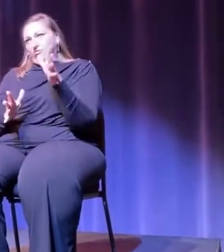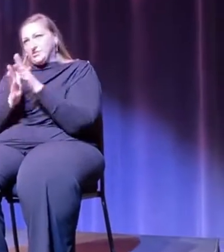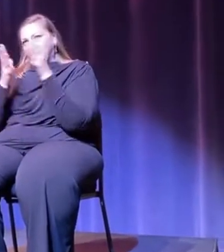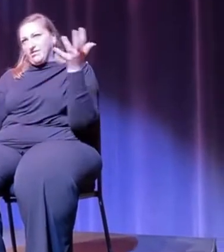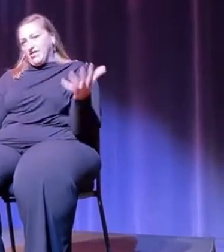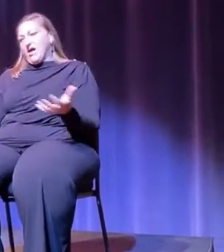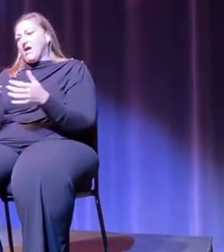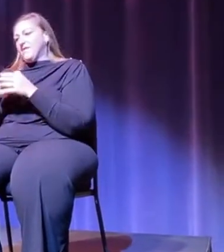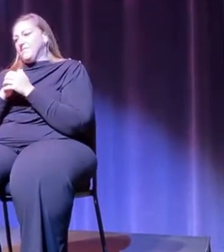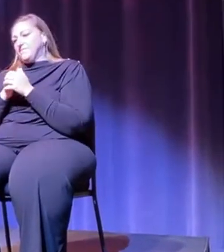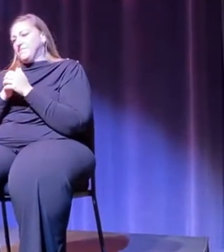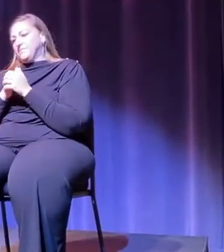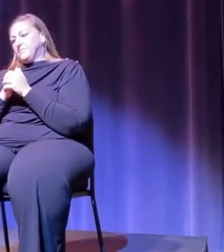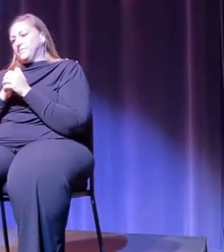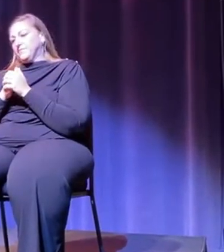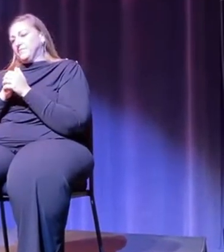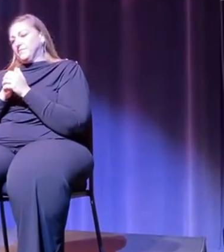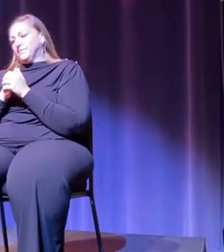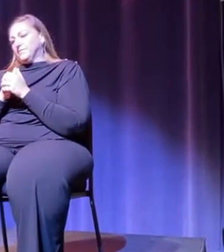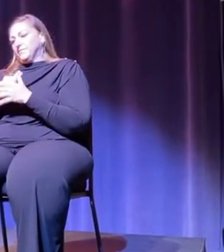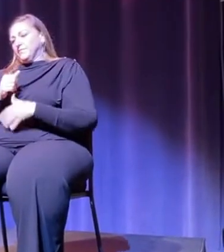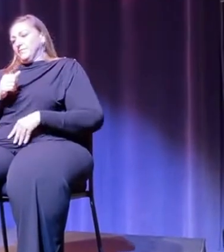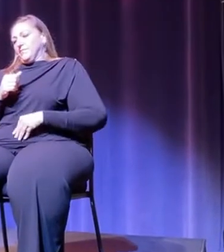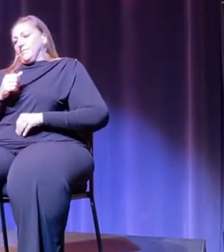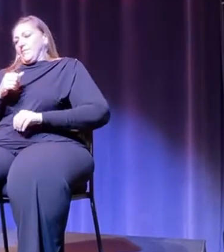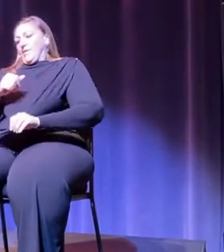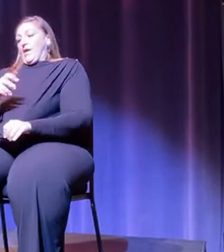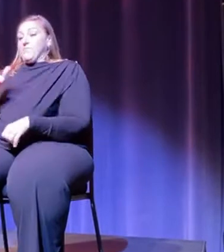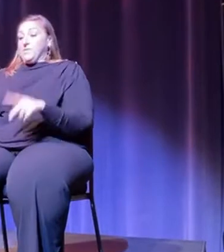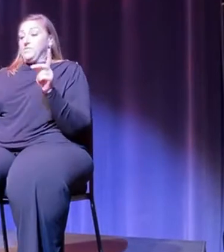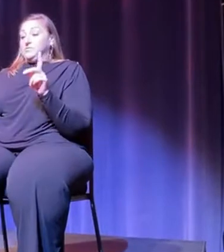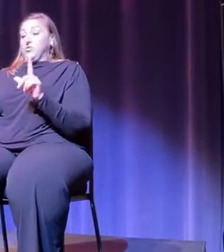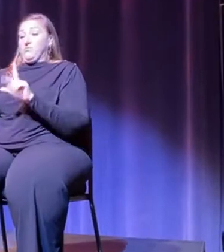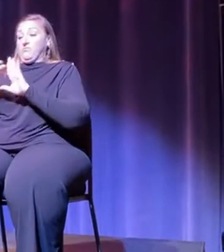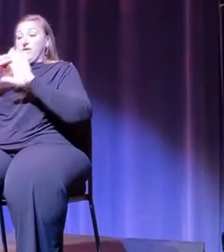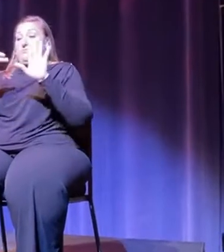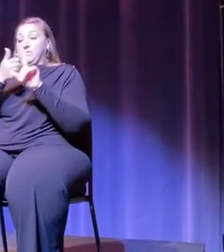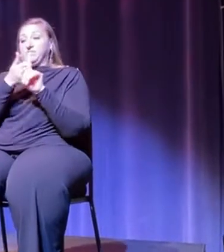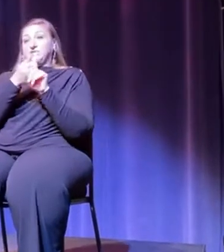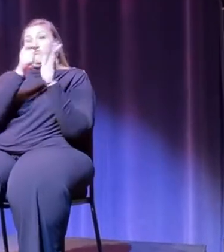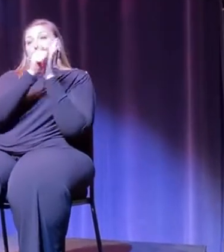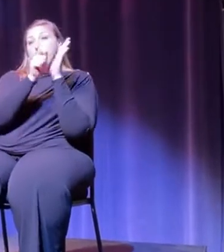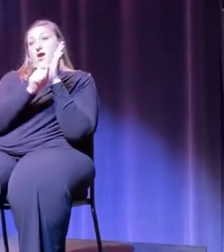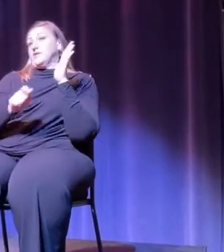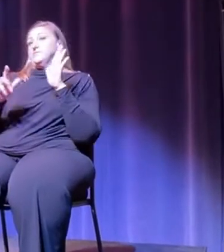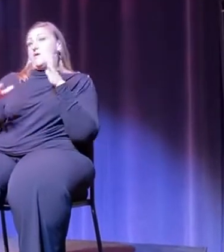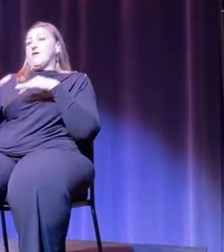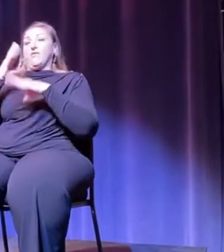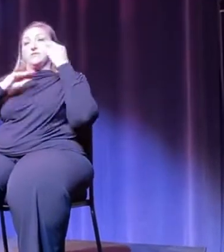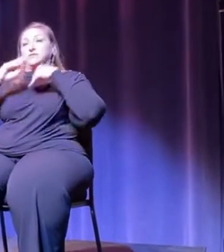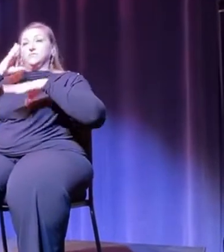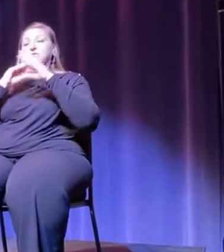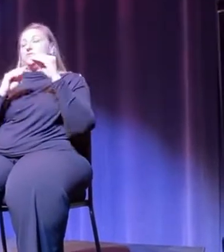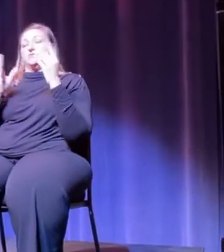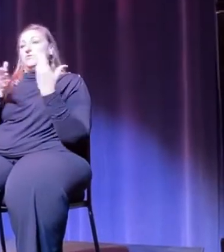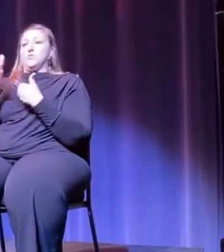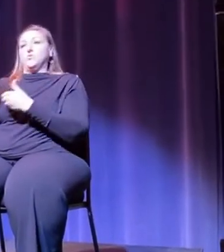people who might not have like labeled or called themselves as writers but the way in which they moved in the world was poetry.